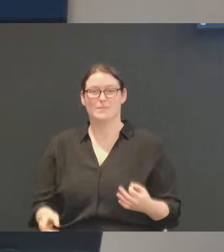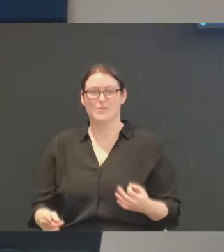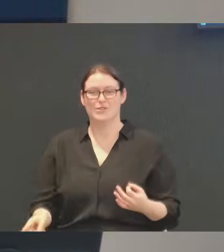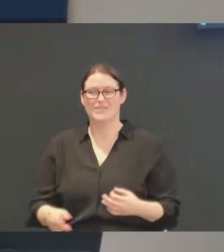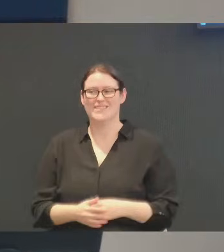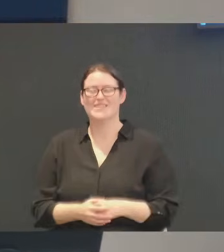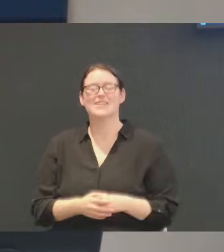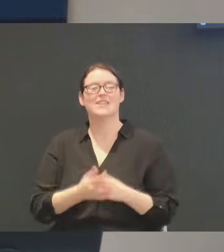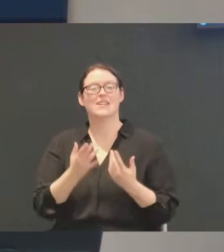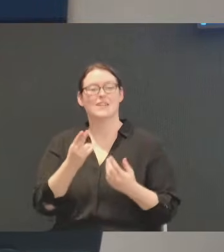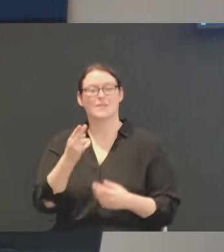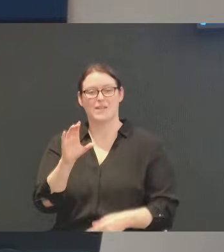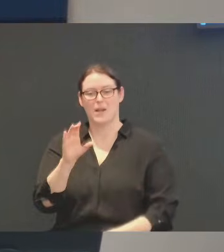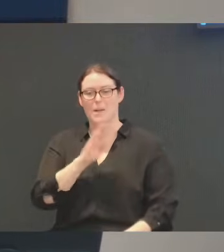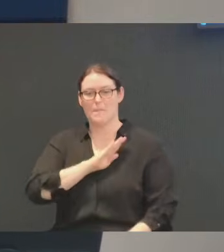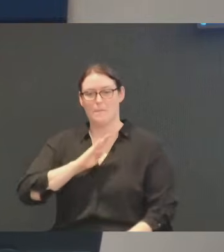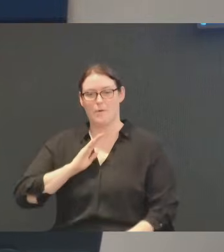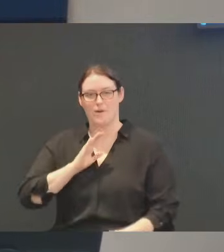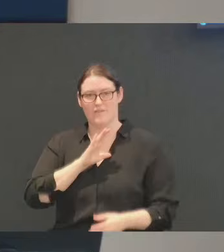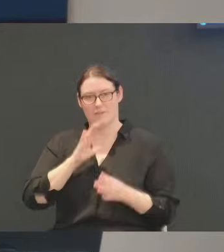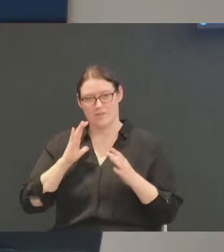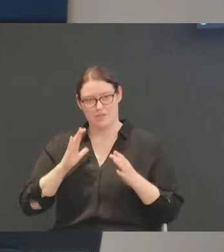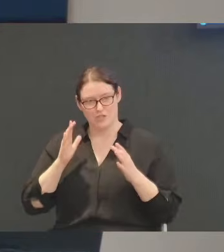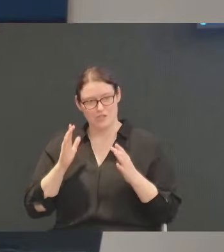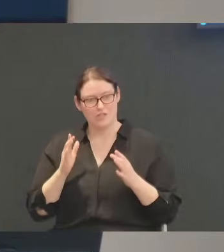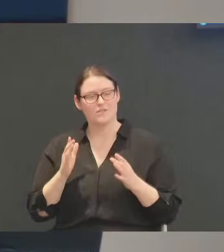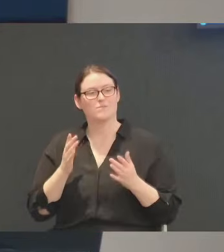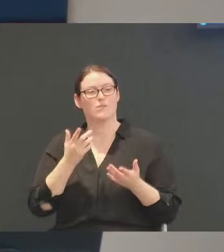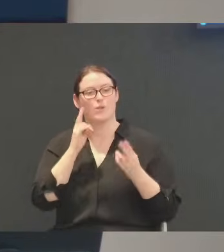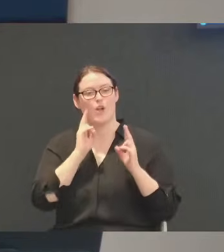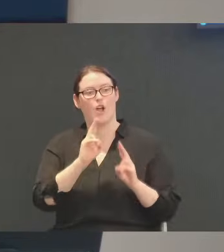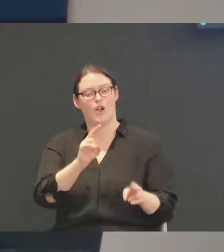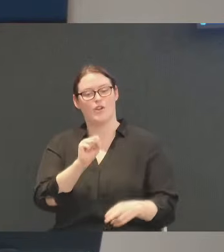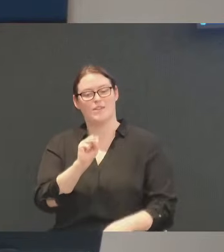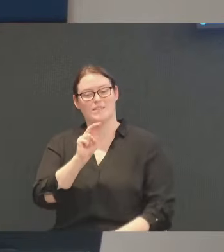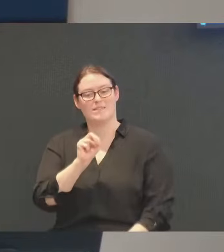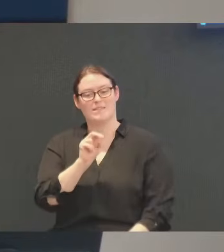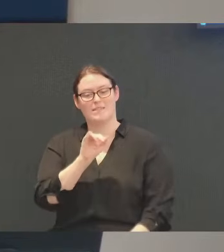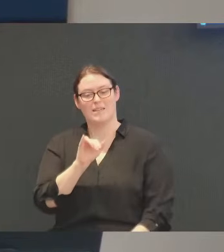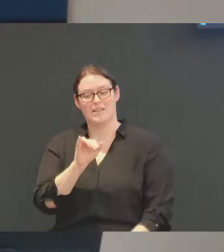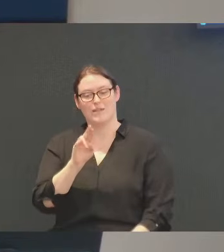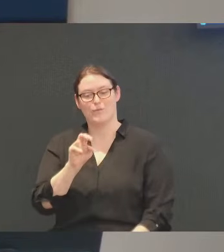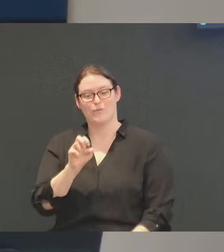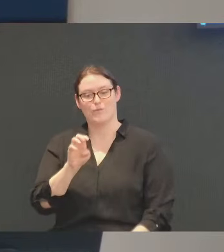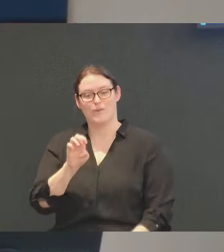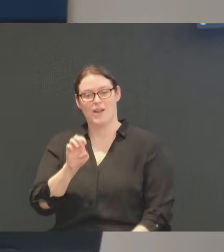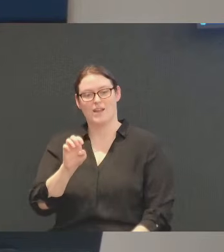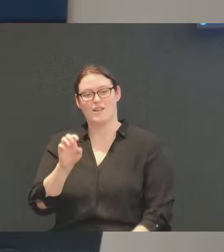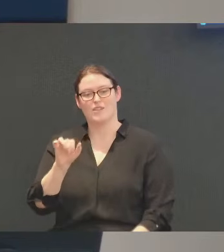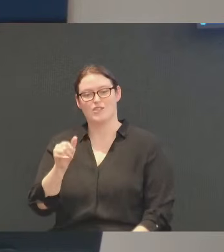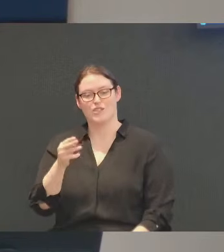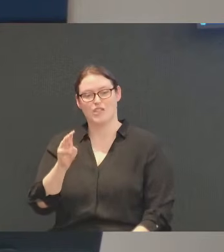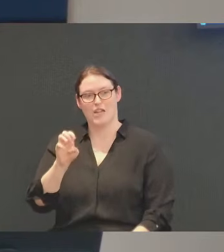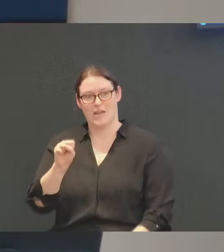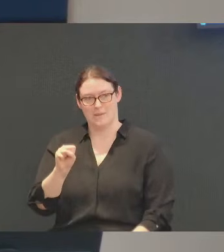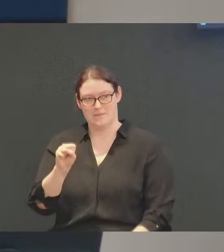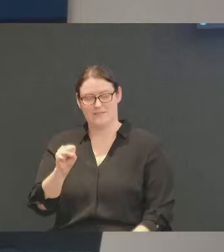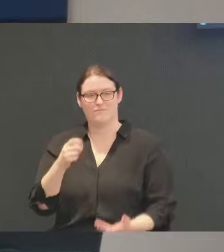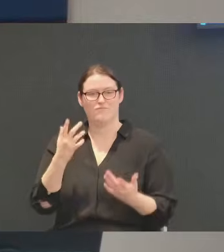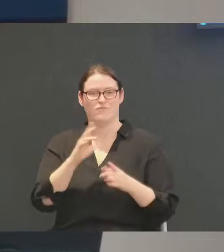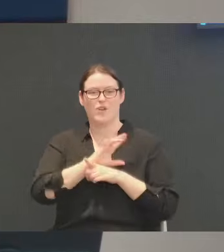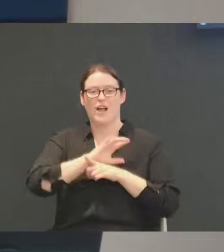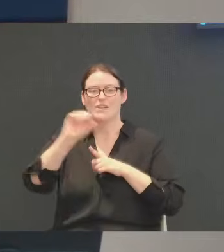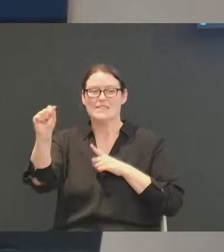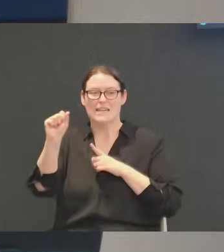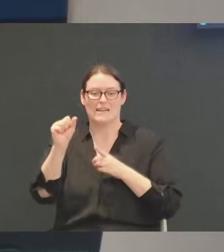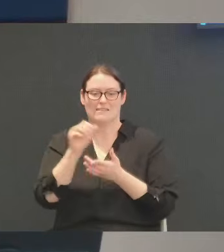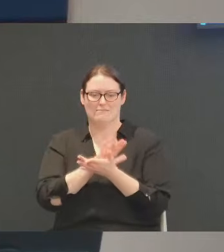Board of Commissioners proclamation honoring Sunny Ray James for outstanding academic achievement,